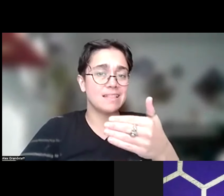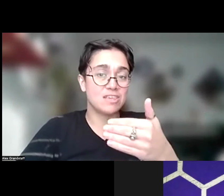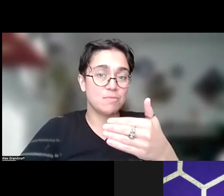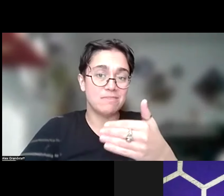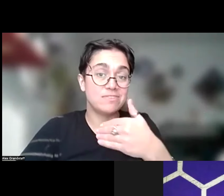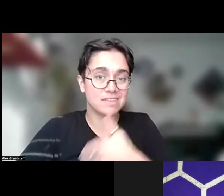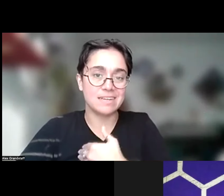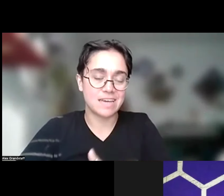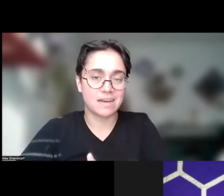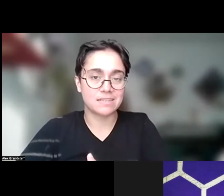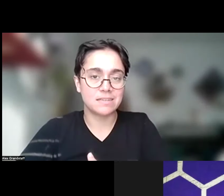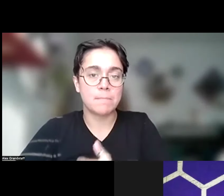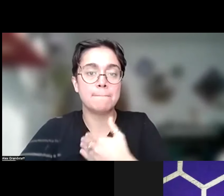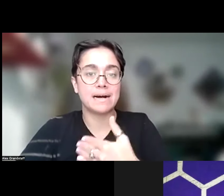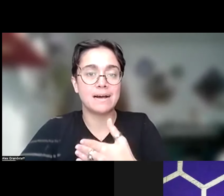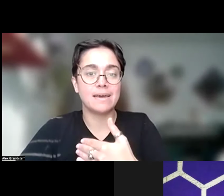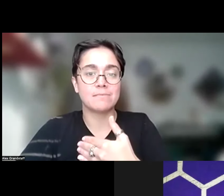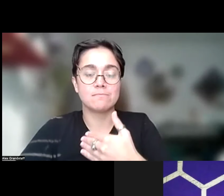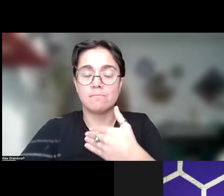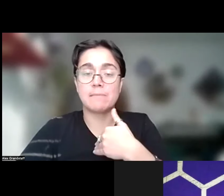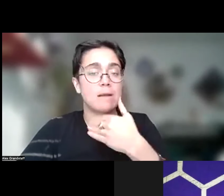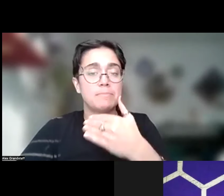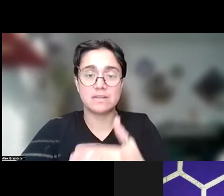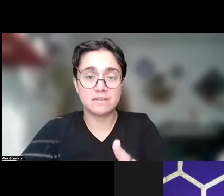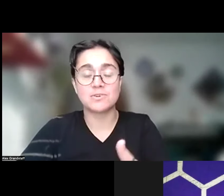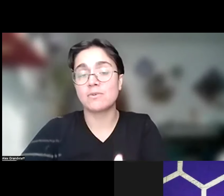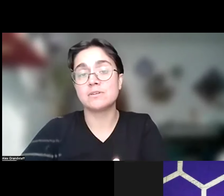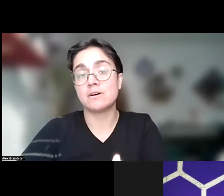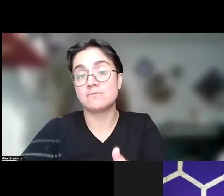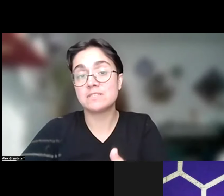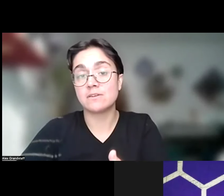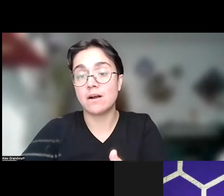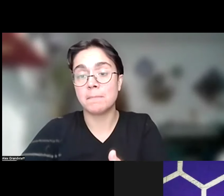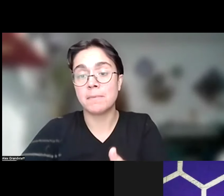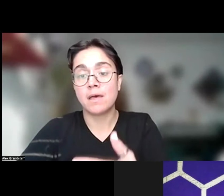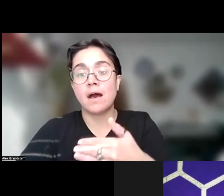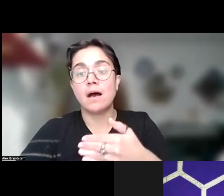that is where that danger will come from. We are on the to be physically attacked